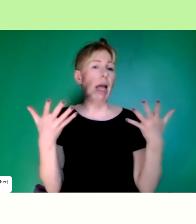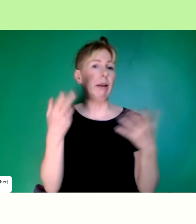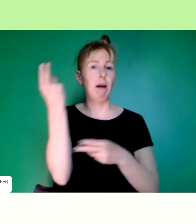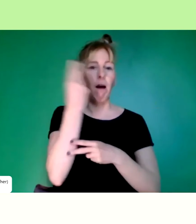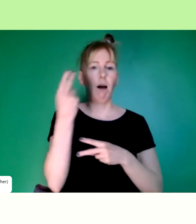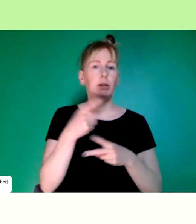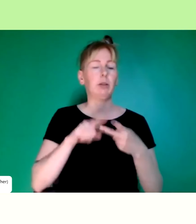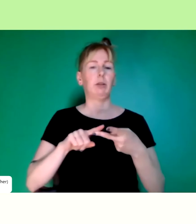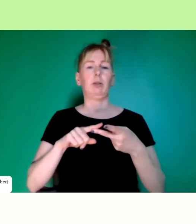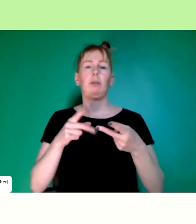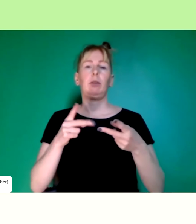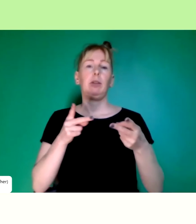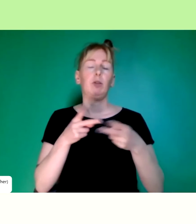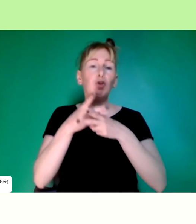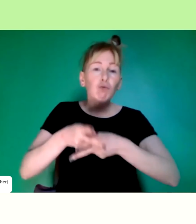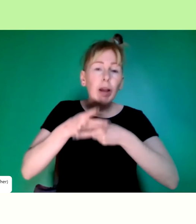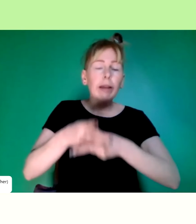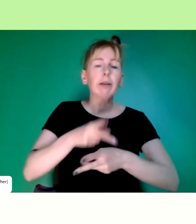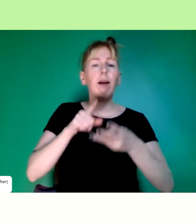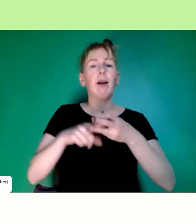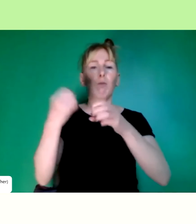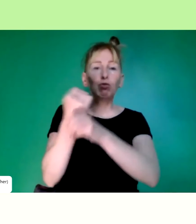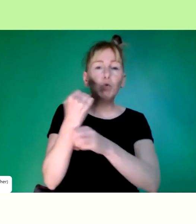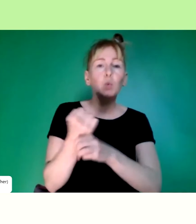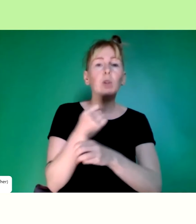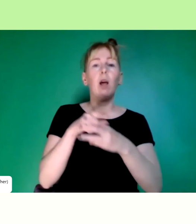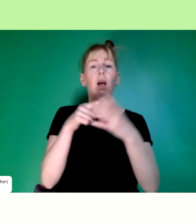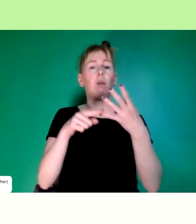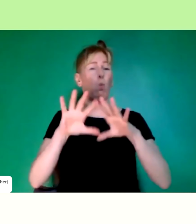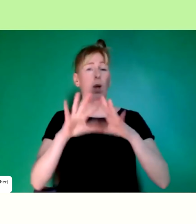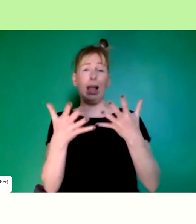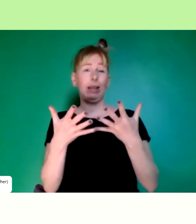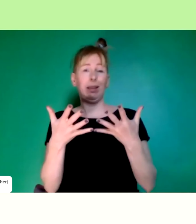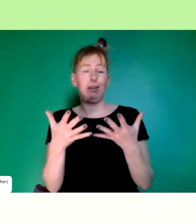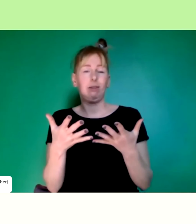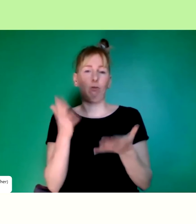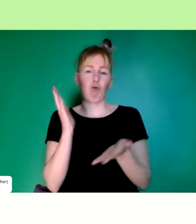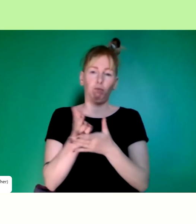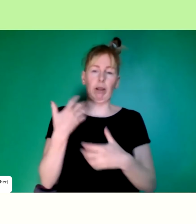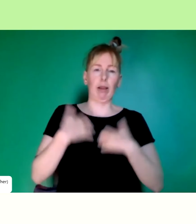or creative practitioners active or interested in the expanded field of public arts.